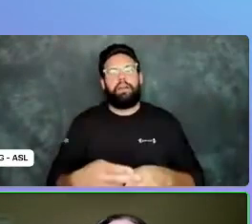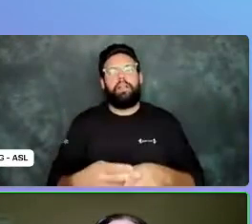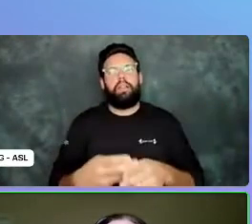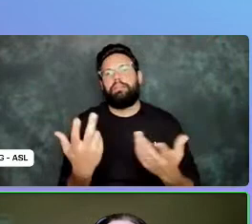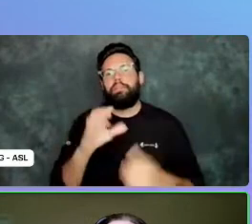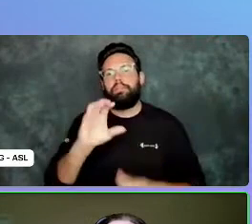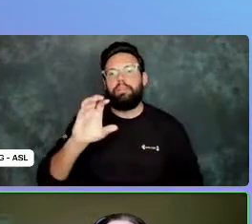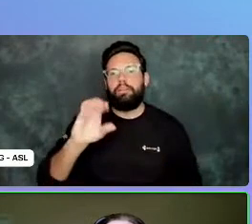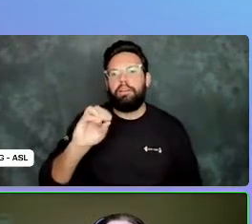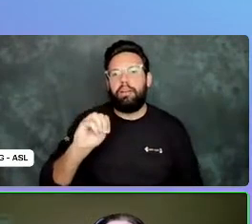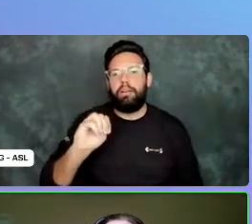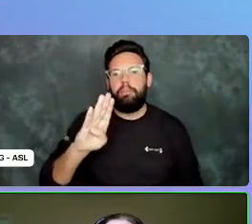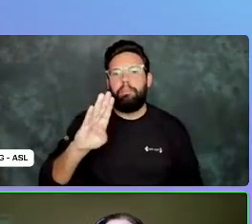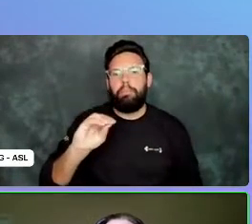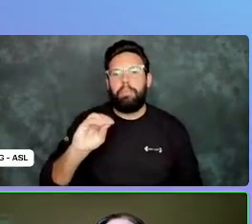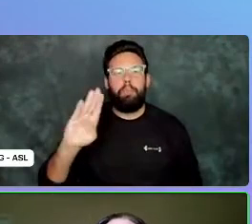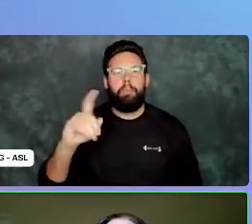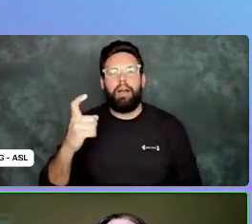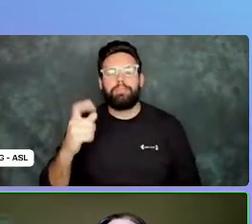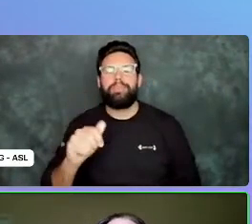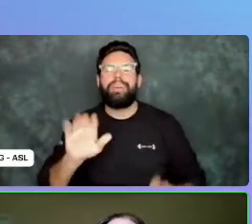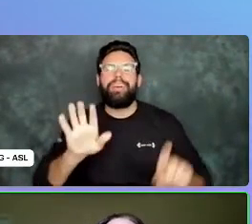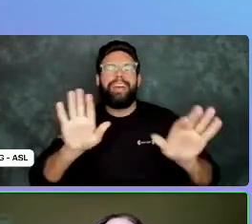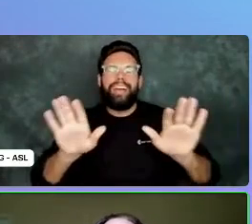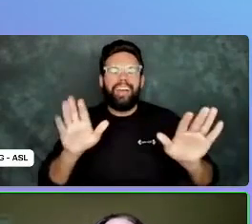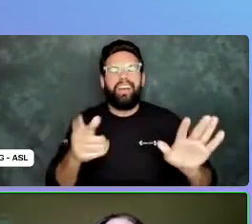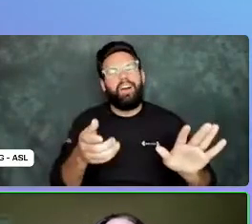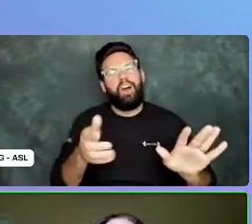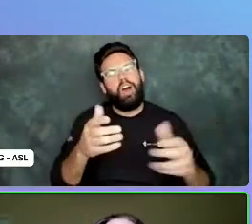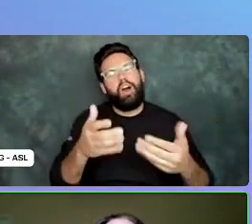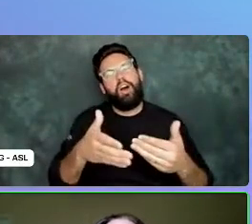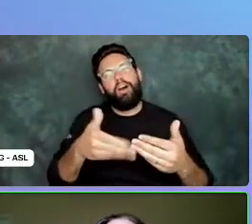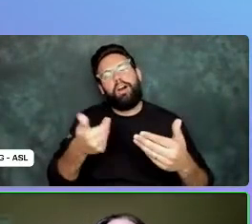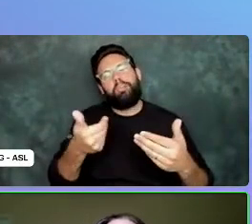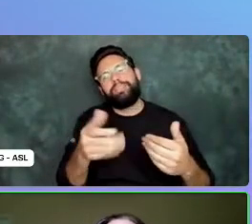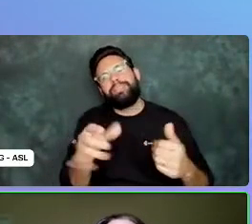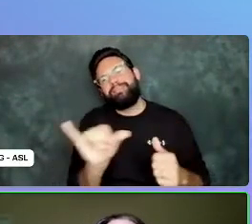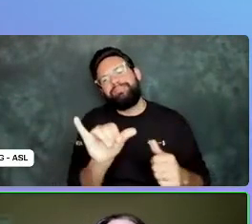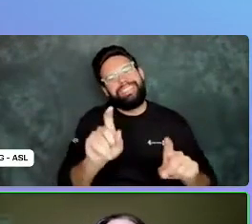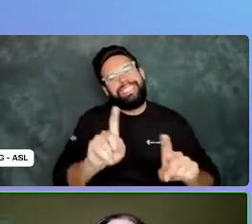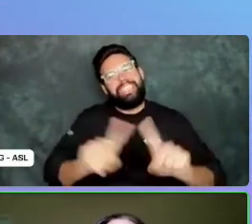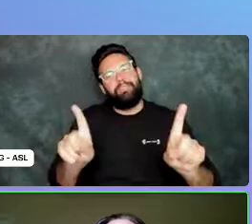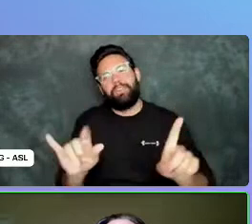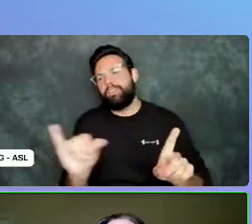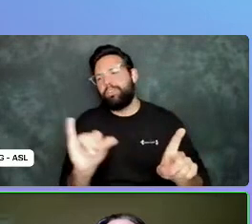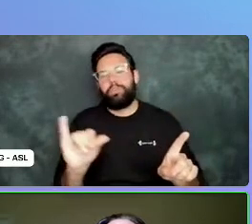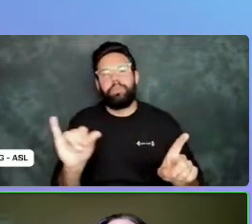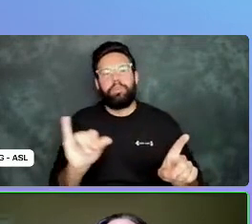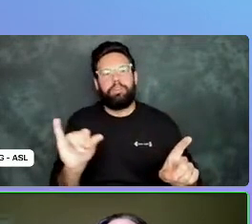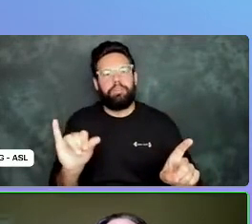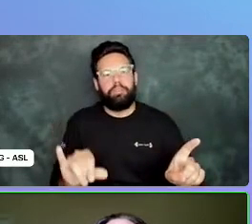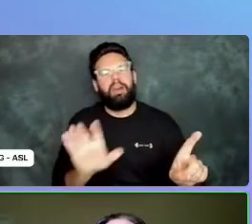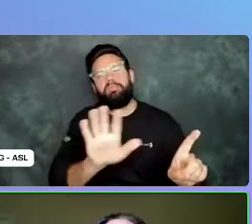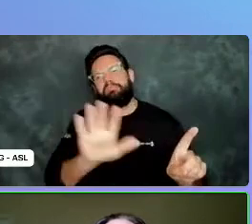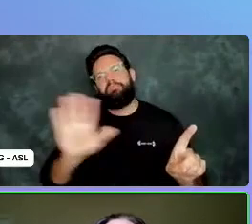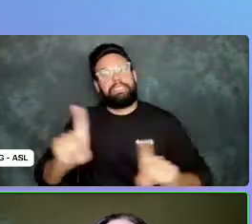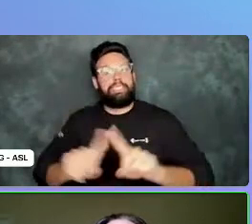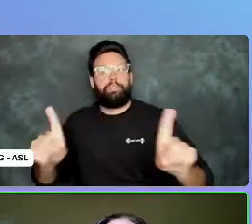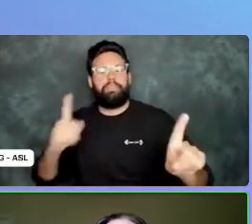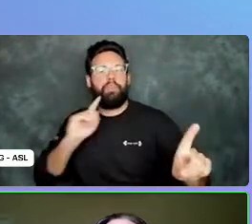or a single select menu. Some assistive technology announces them as a combo not a box, but it's true combo box in the